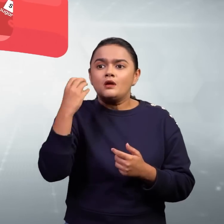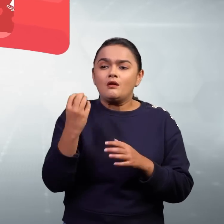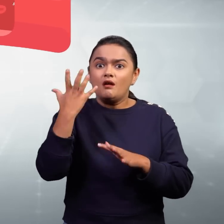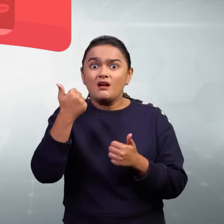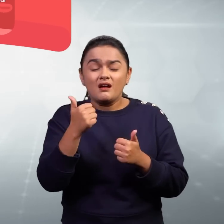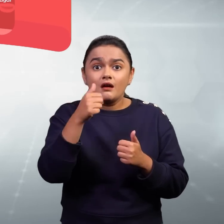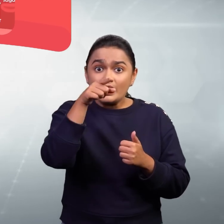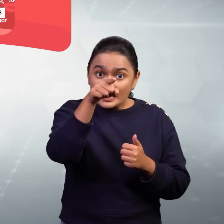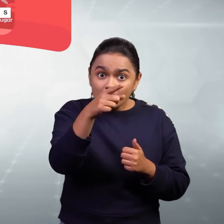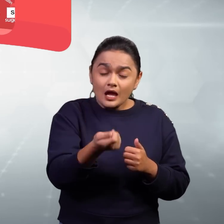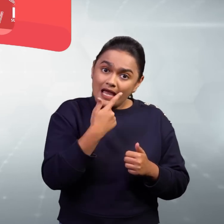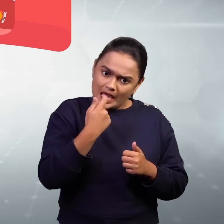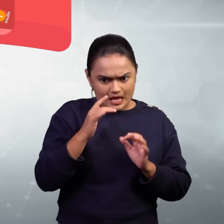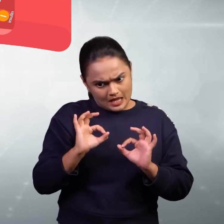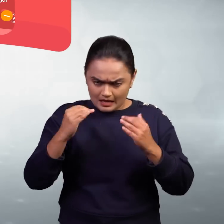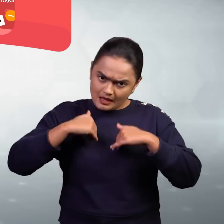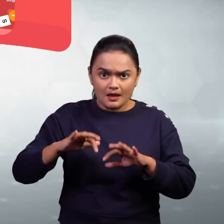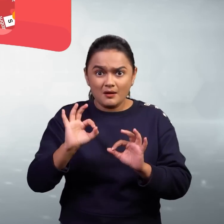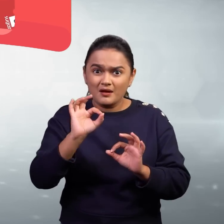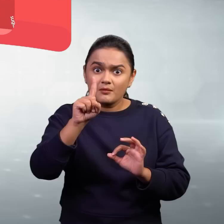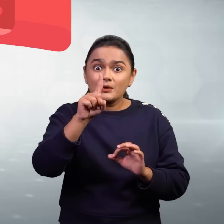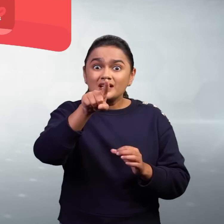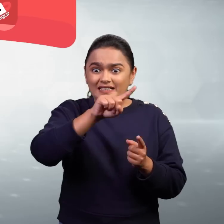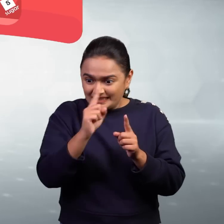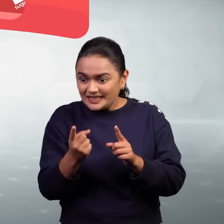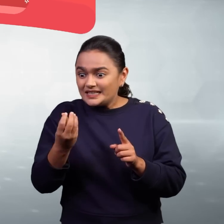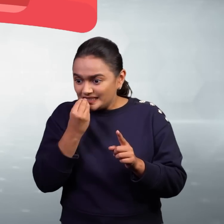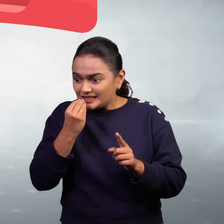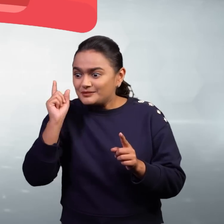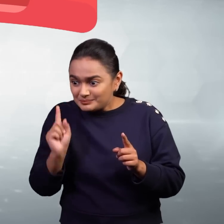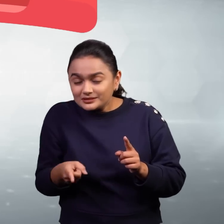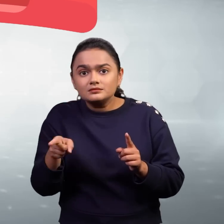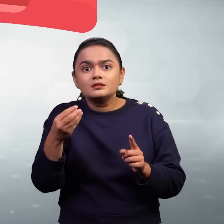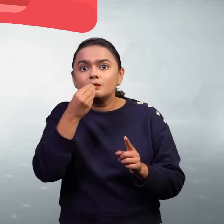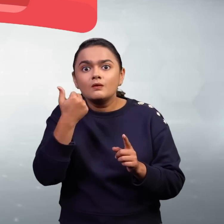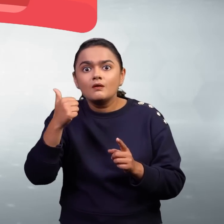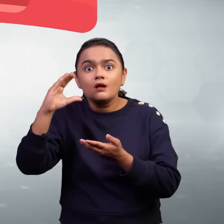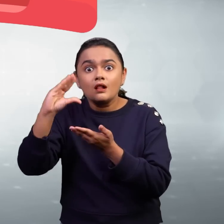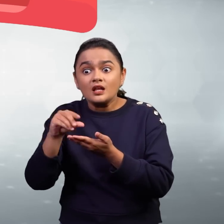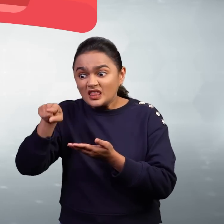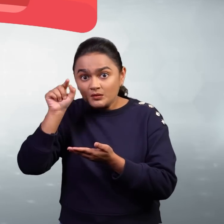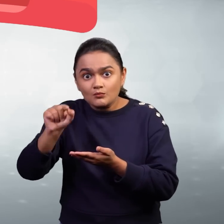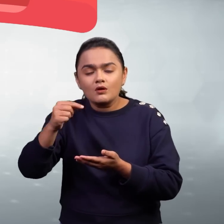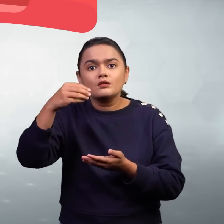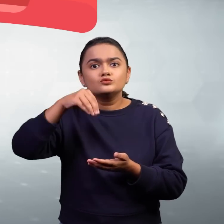The medicine is working to reduce your sugar levels. But you didn't eat anything, which caused your sugar levels to drop.